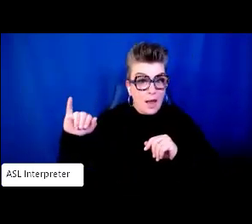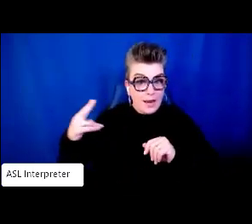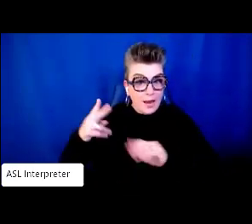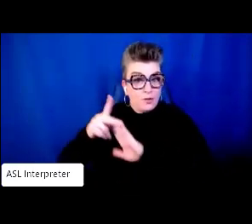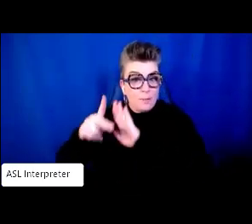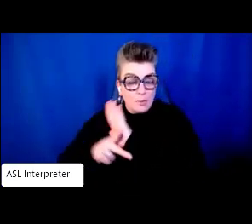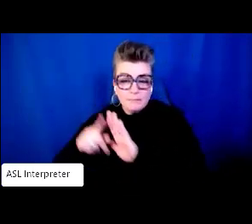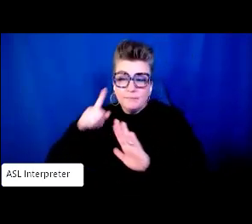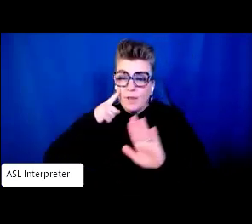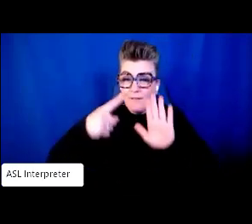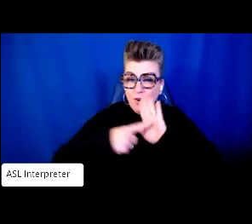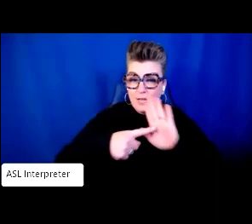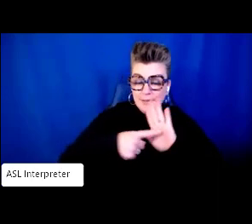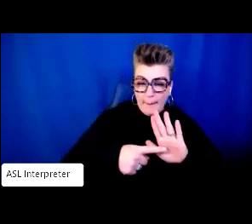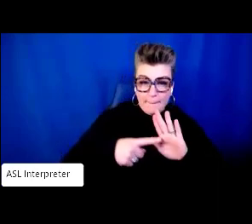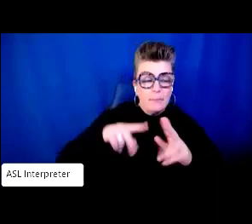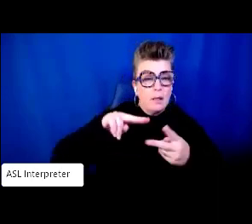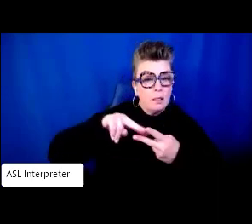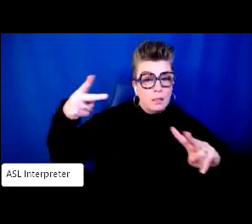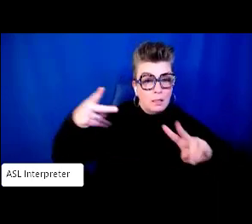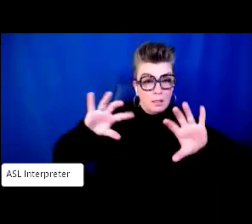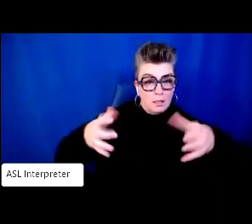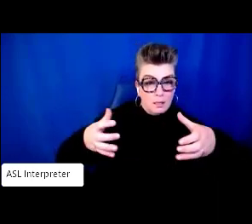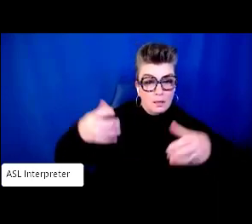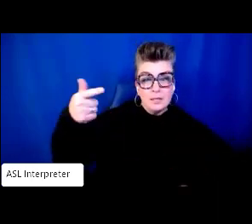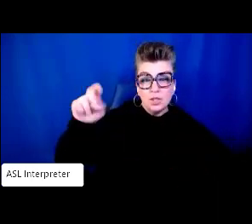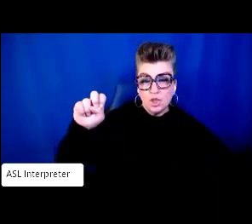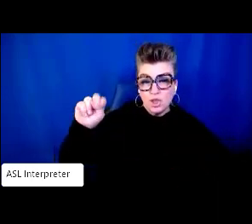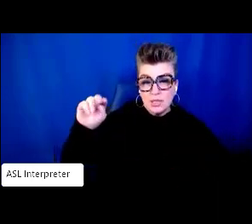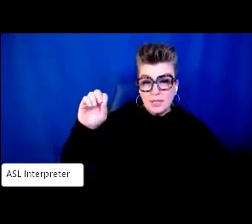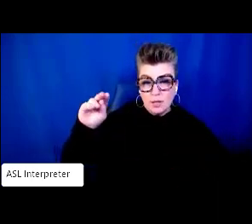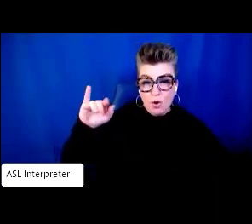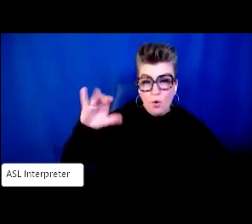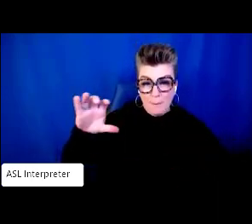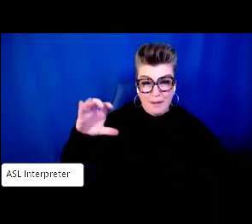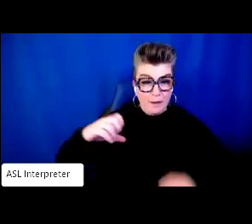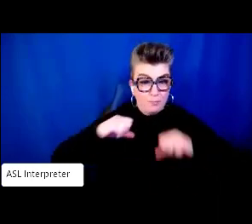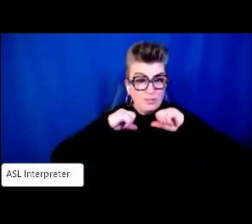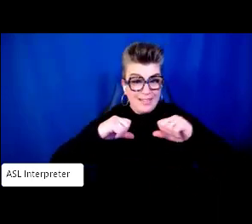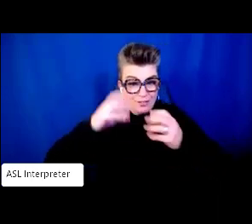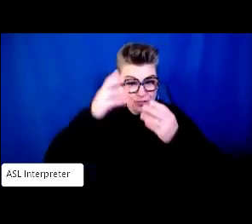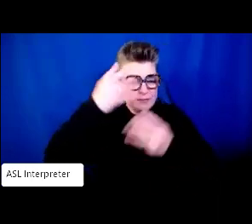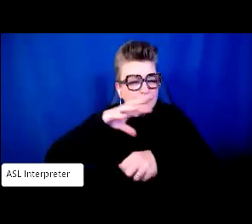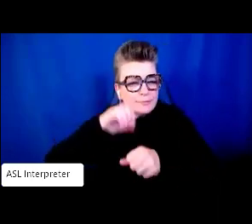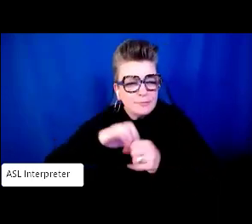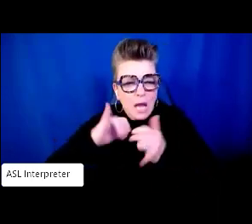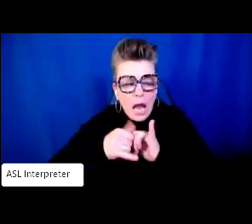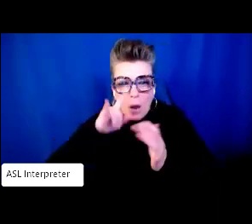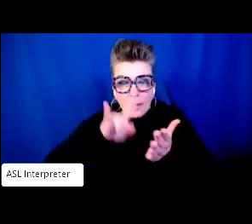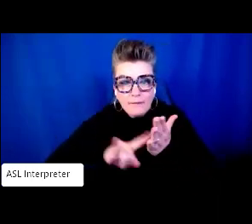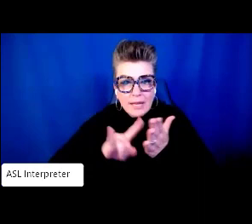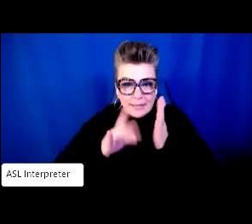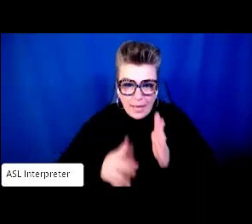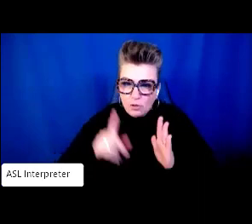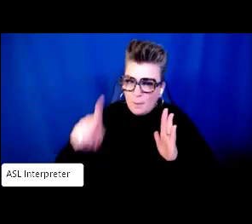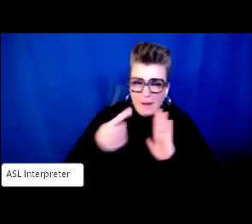sharing policy sets expectations for the sharing of data such as for how investigators should de-identify human genomic data,